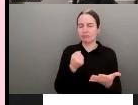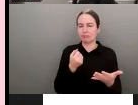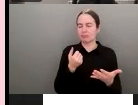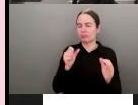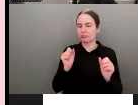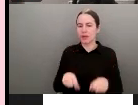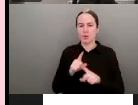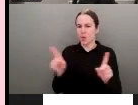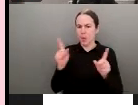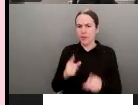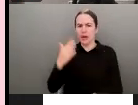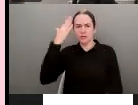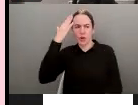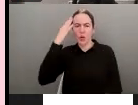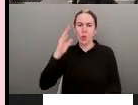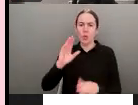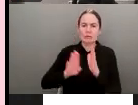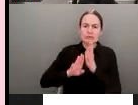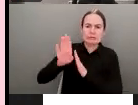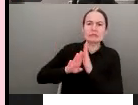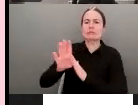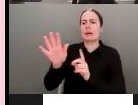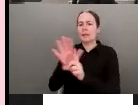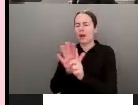I will test the font size